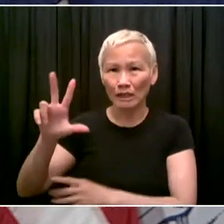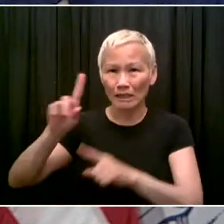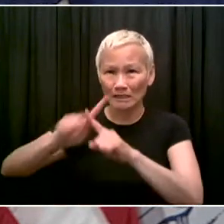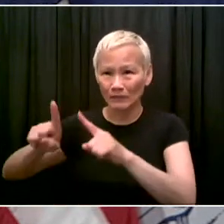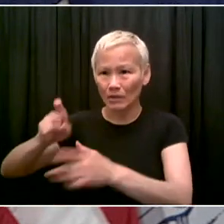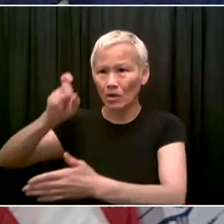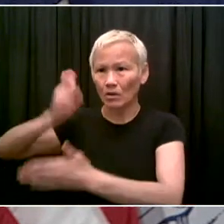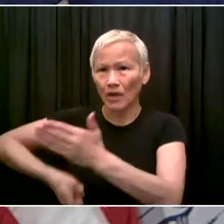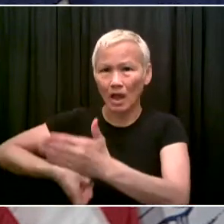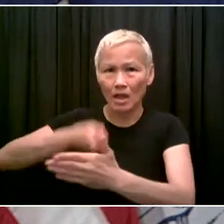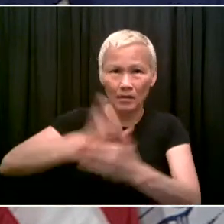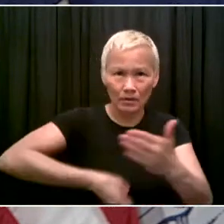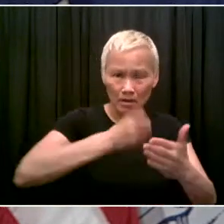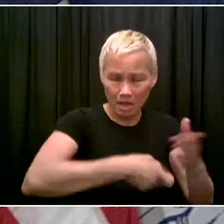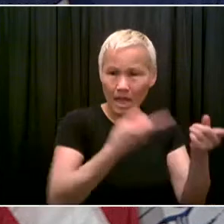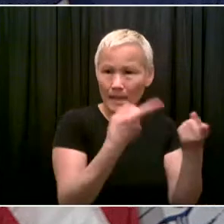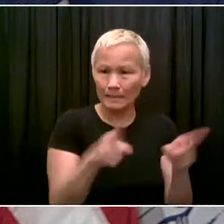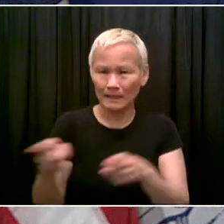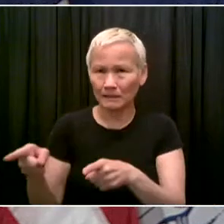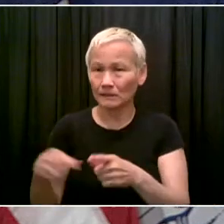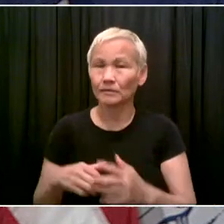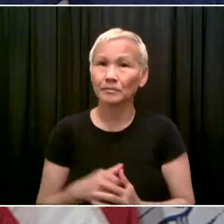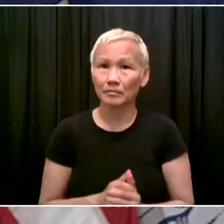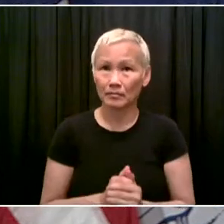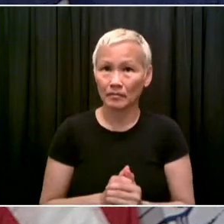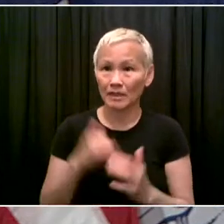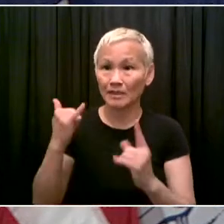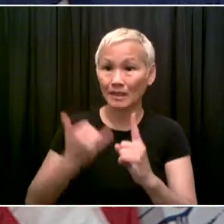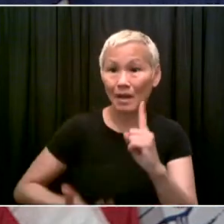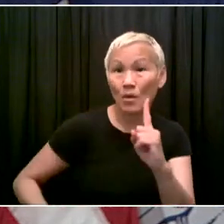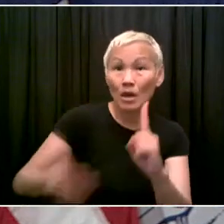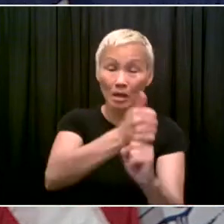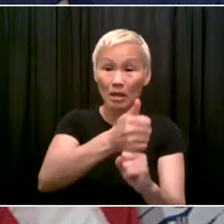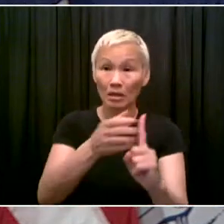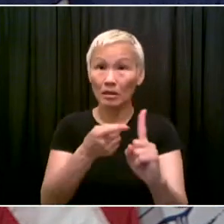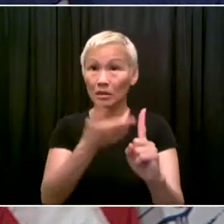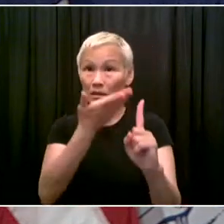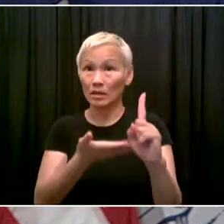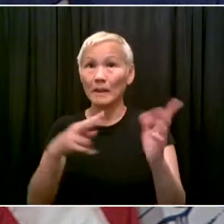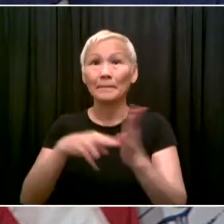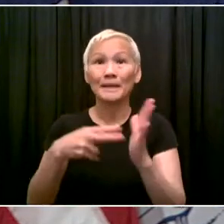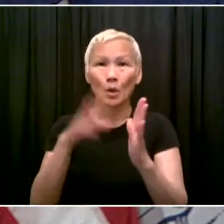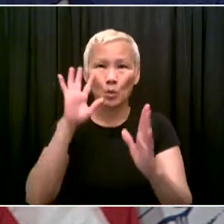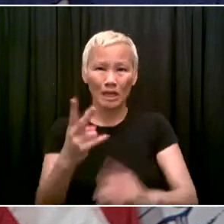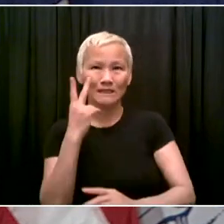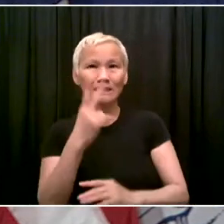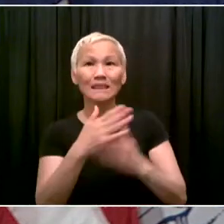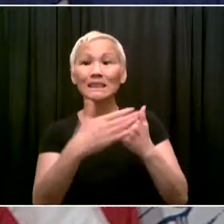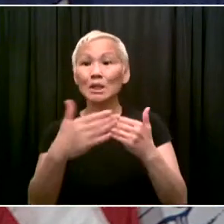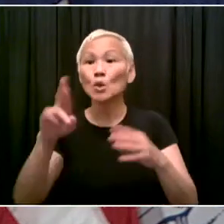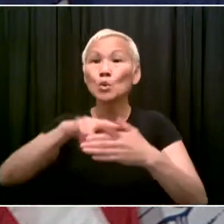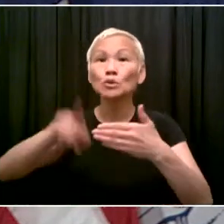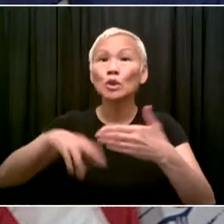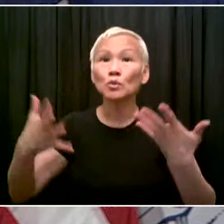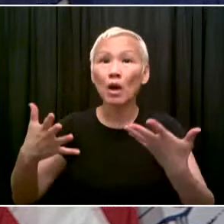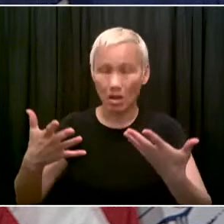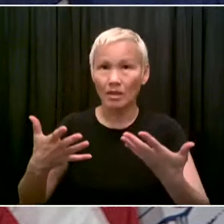MANY ACTS OF VIOLENCE? 43 PROVABLE ACTS OF VIOLENCE CHARGE WITH THOSE 97 INDIVIDUALS.